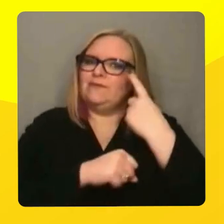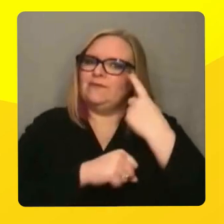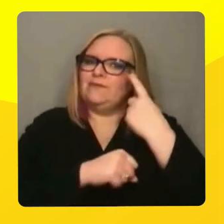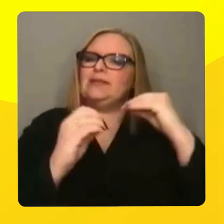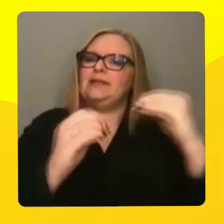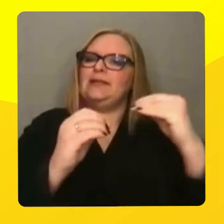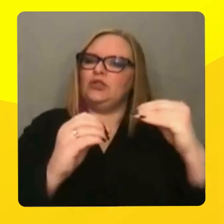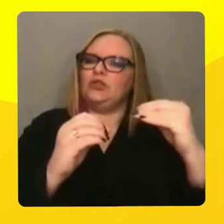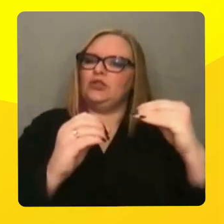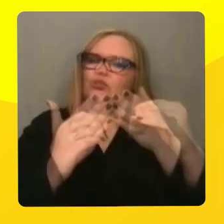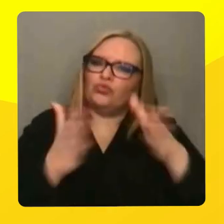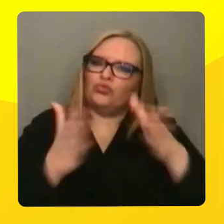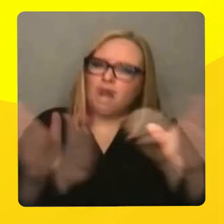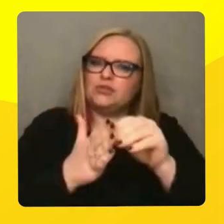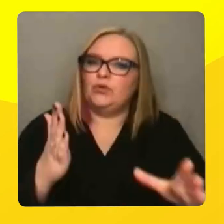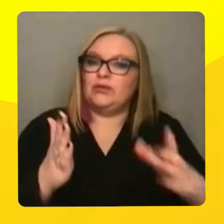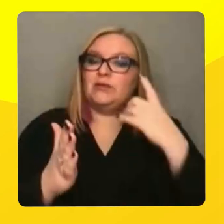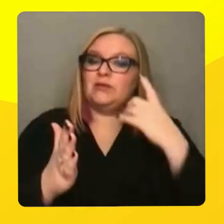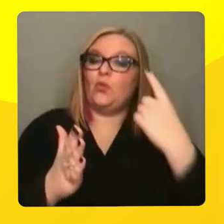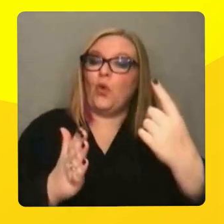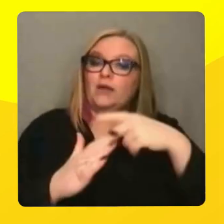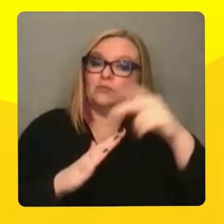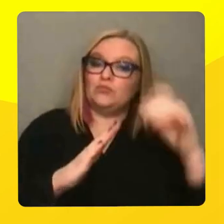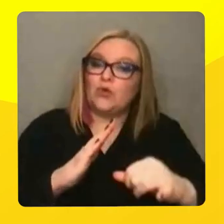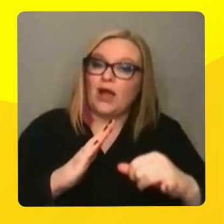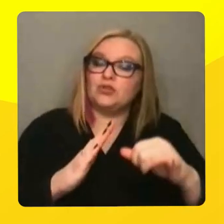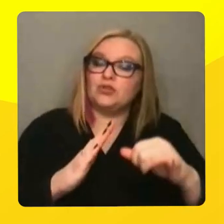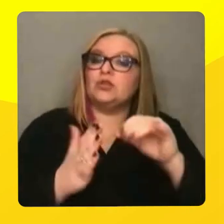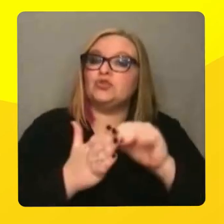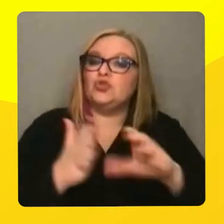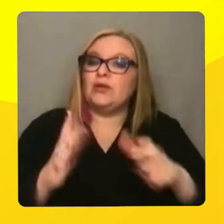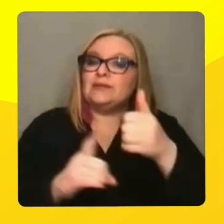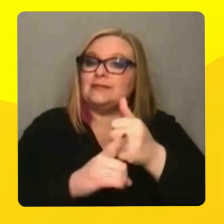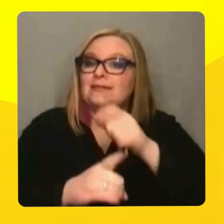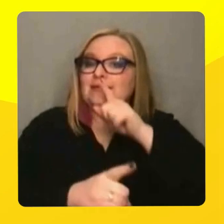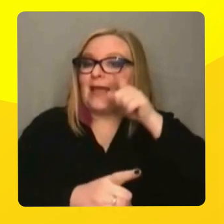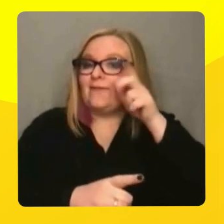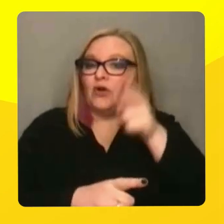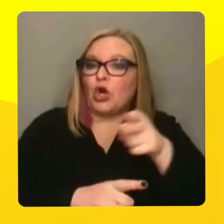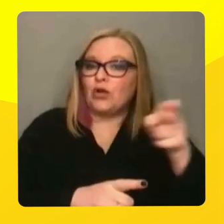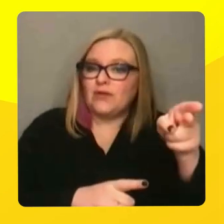including one project with students who are deaf or hard of hearing. And there's more.